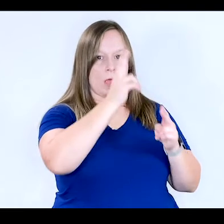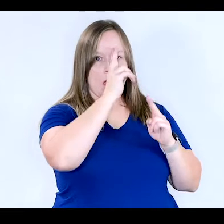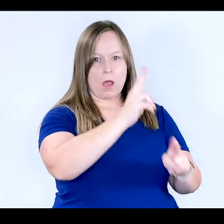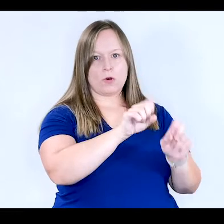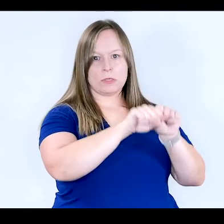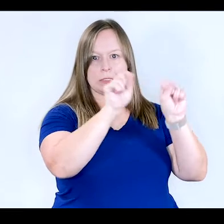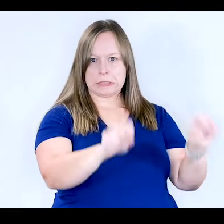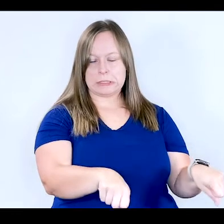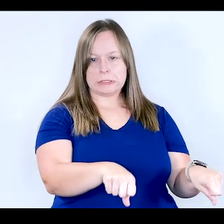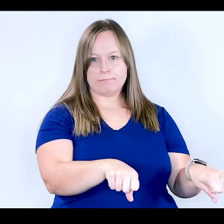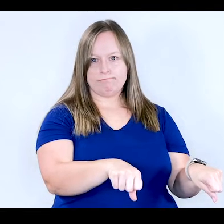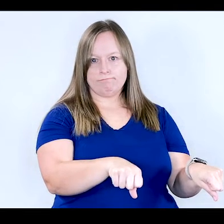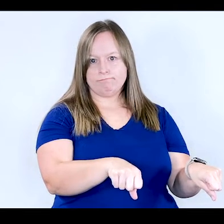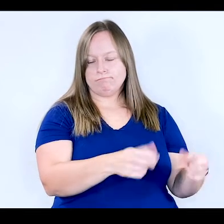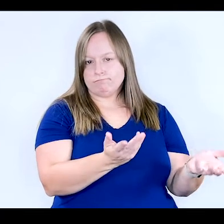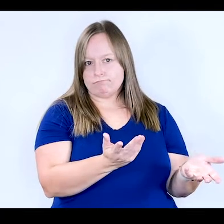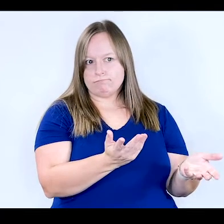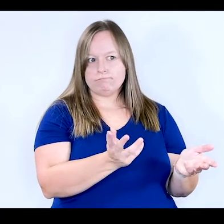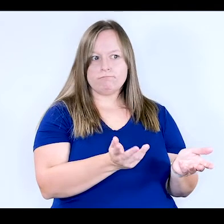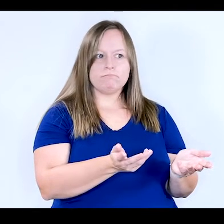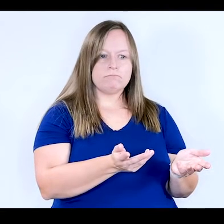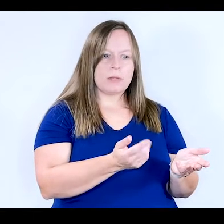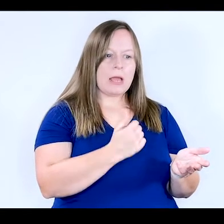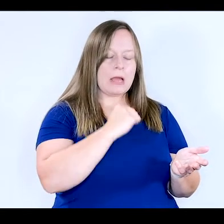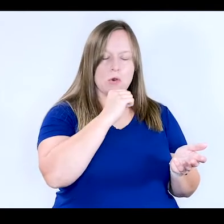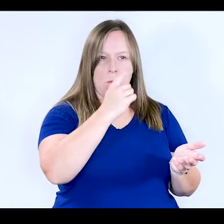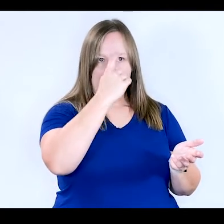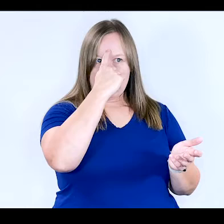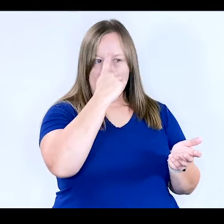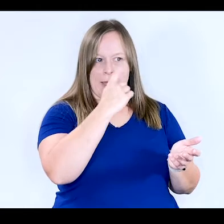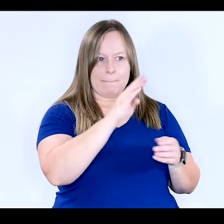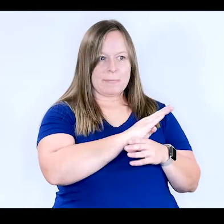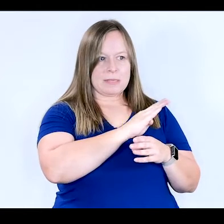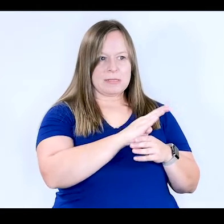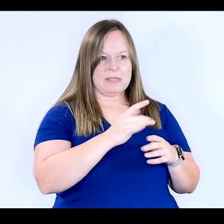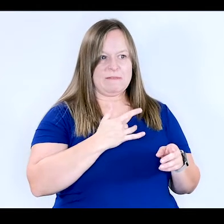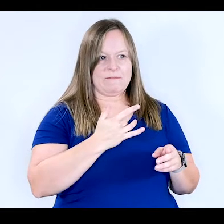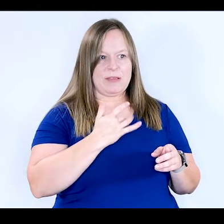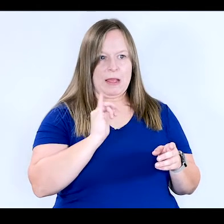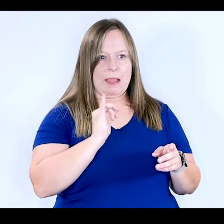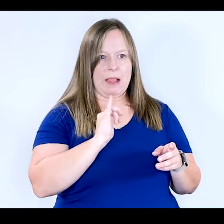know, their-- at face value. And I don't think that businesses feel that they